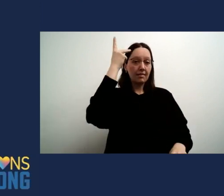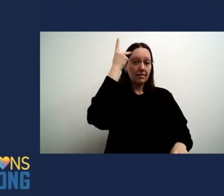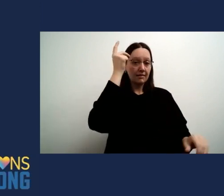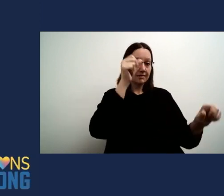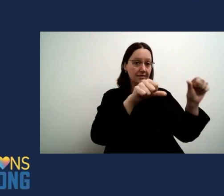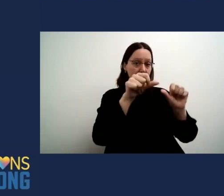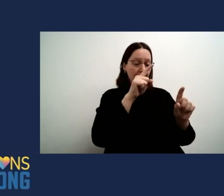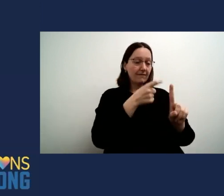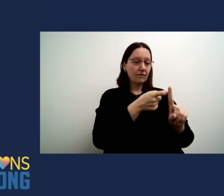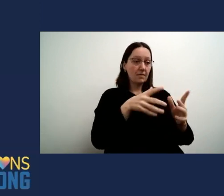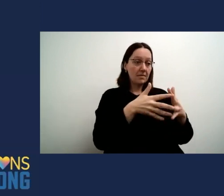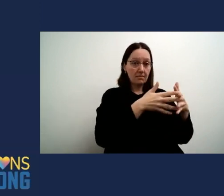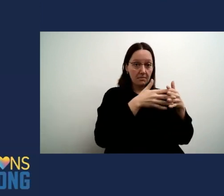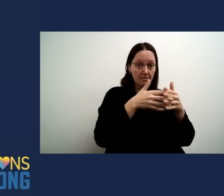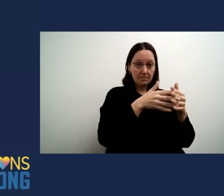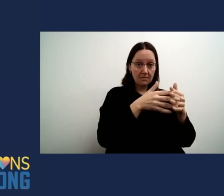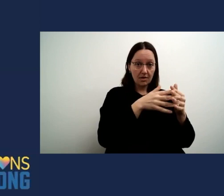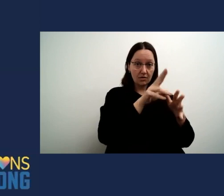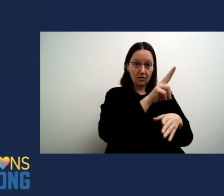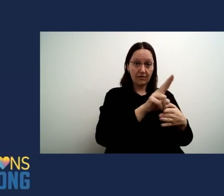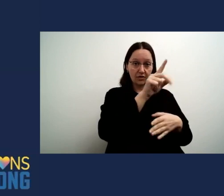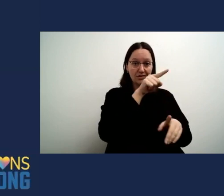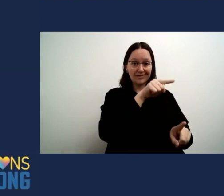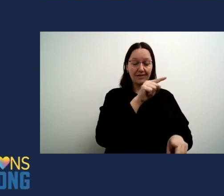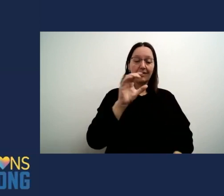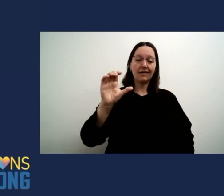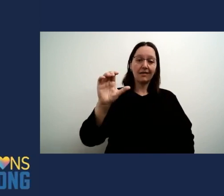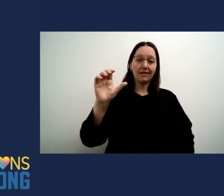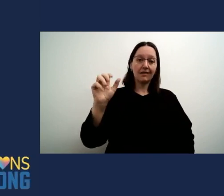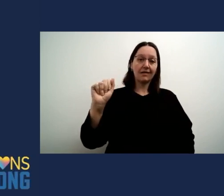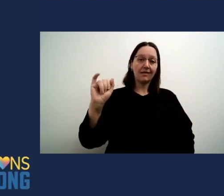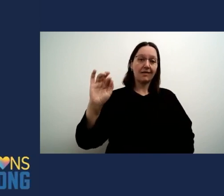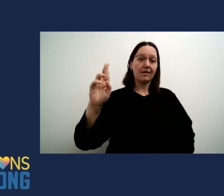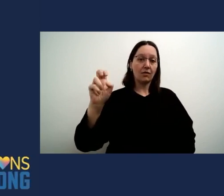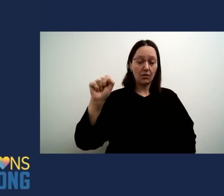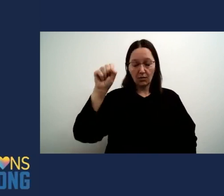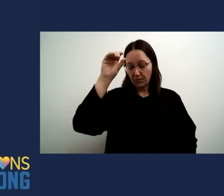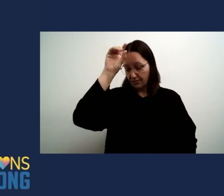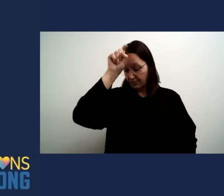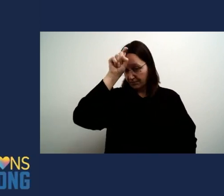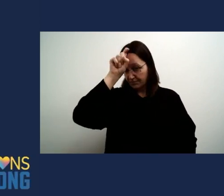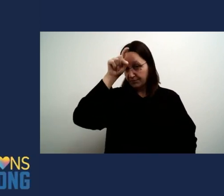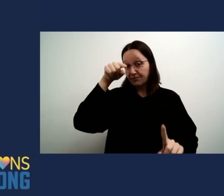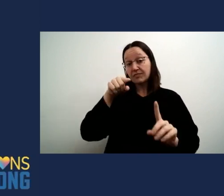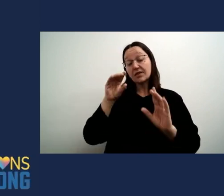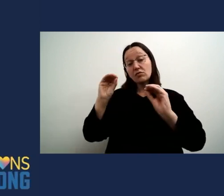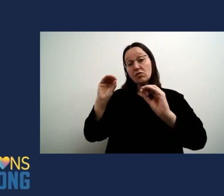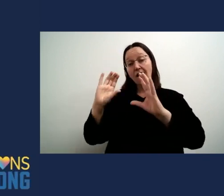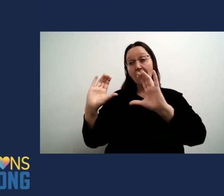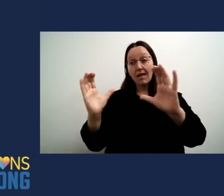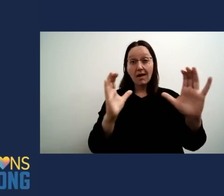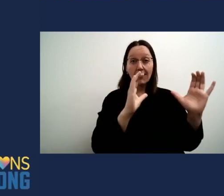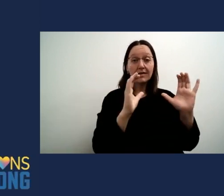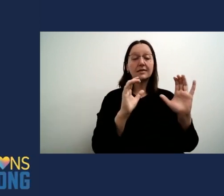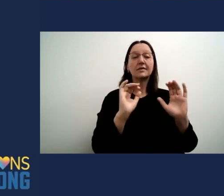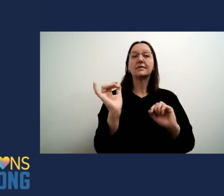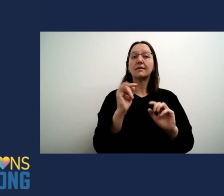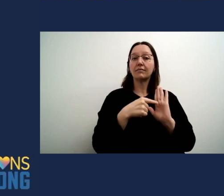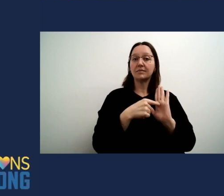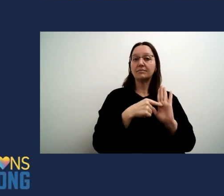encourage you to continue your learning and your understanding